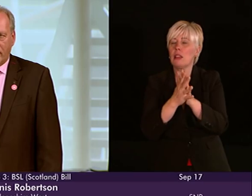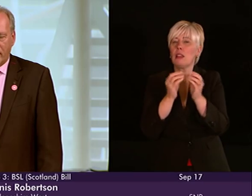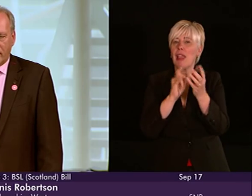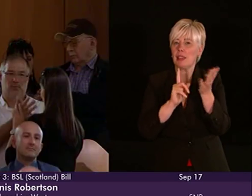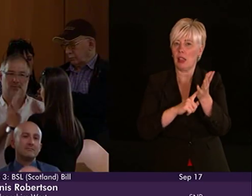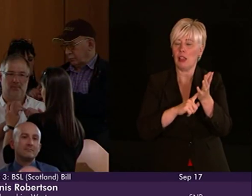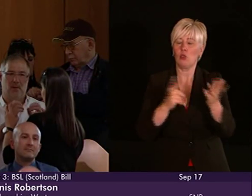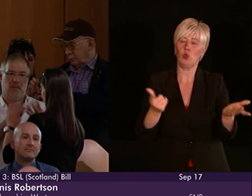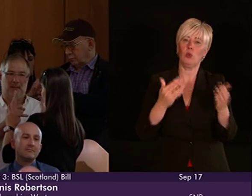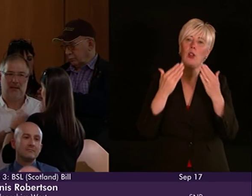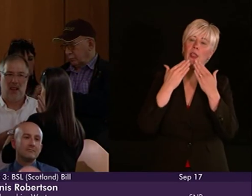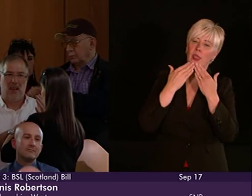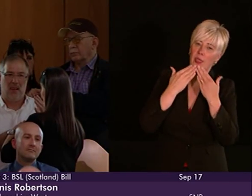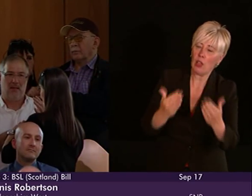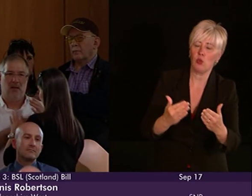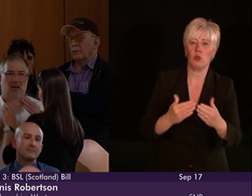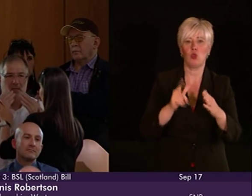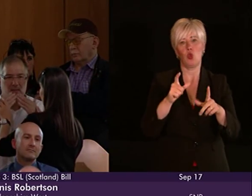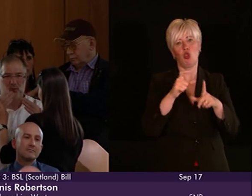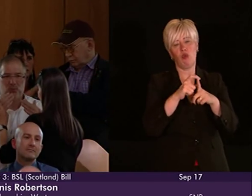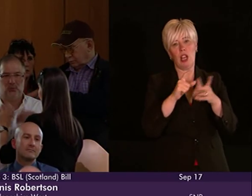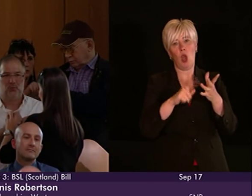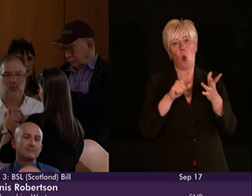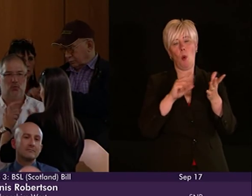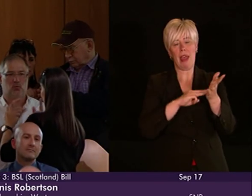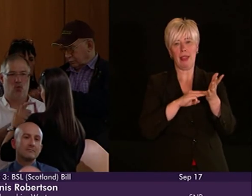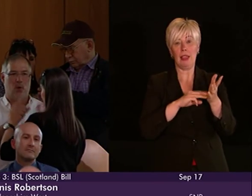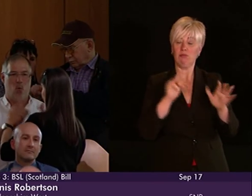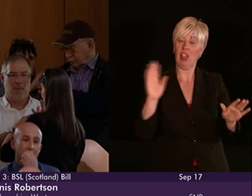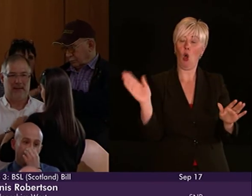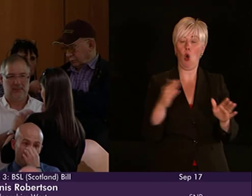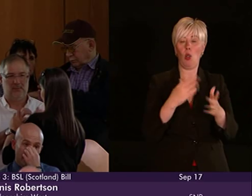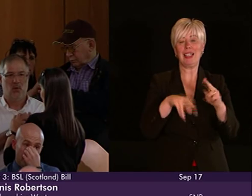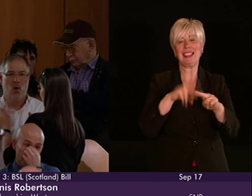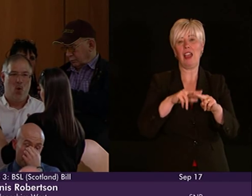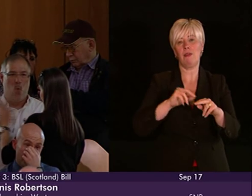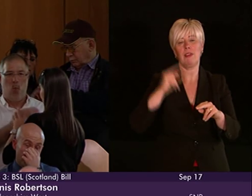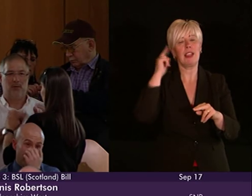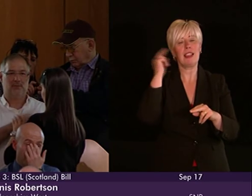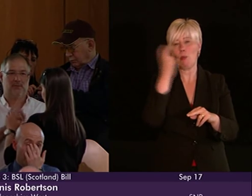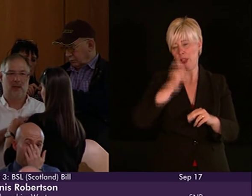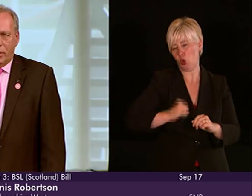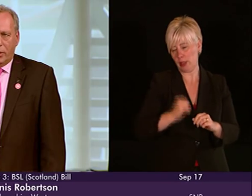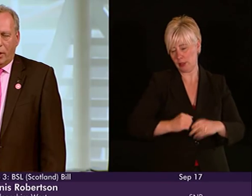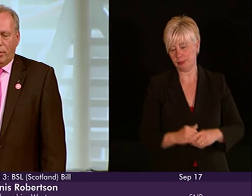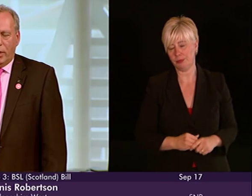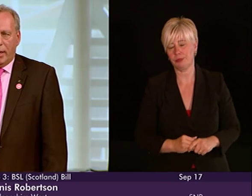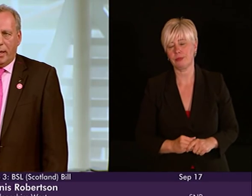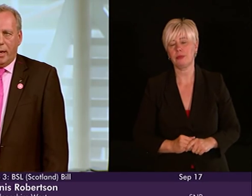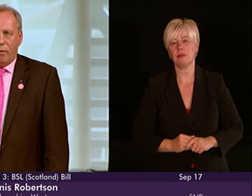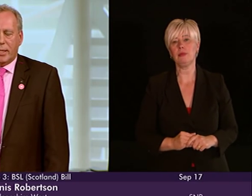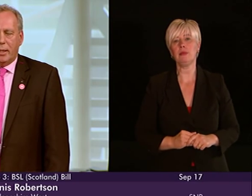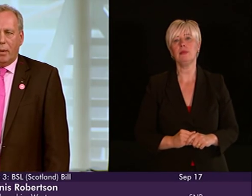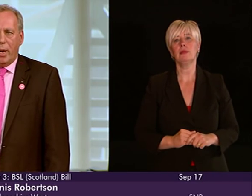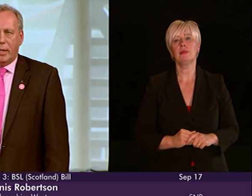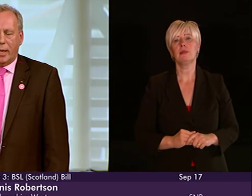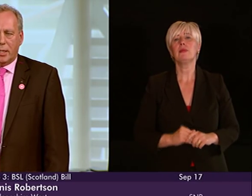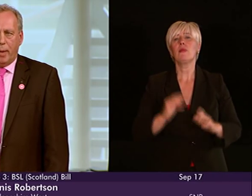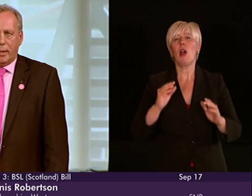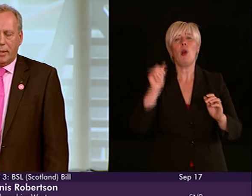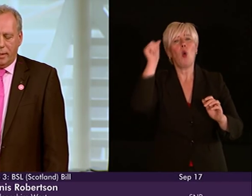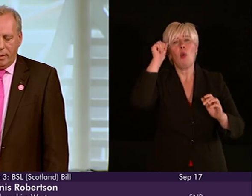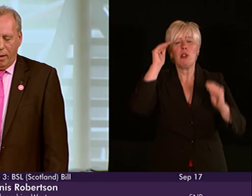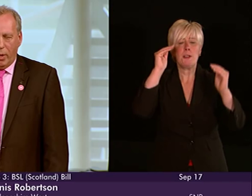thank her and everyone else in Deafblind Scotland. I want to look at the awareness-raising aspect